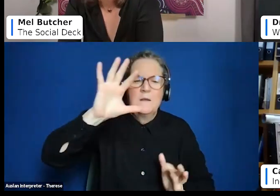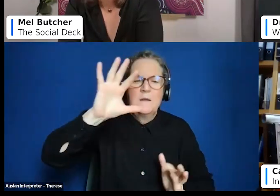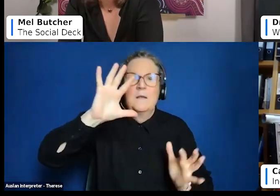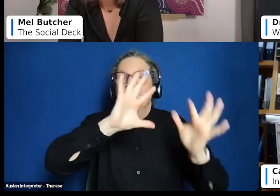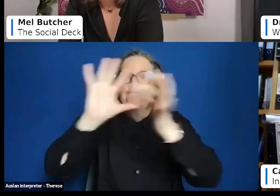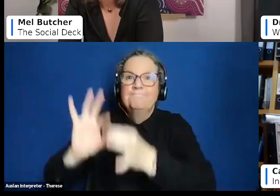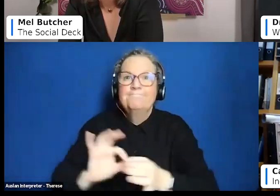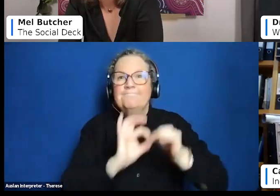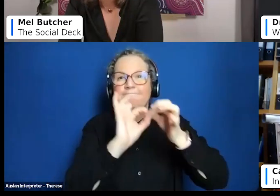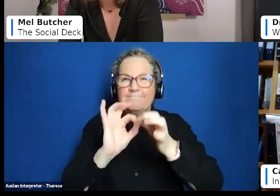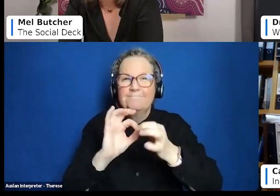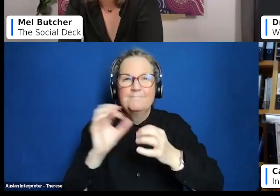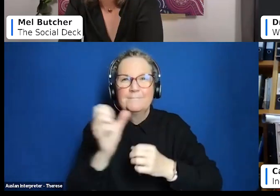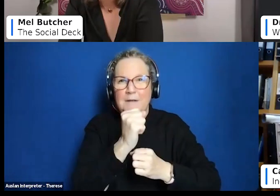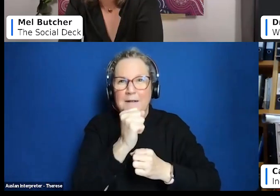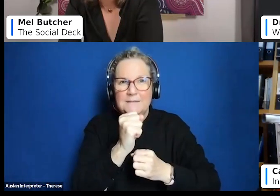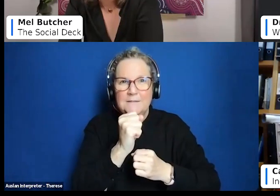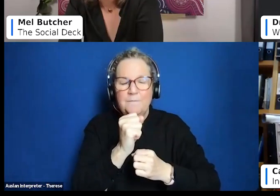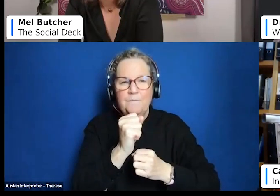And it's not just that it's not a statistical exercise,